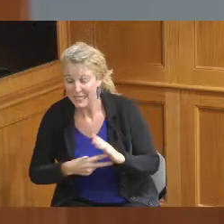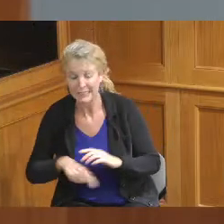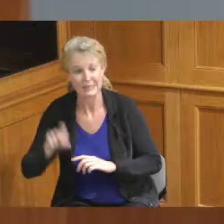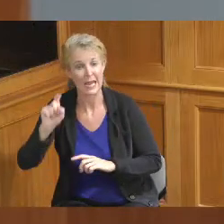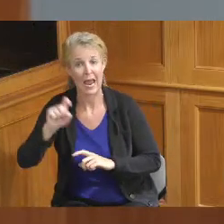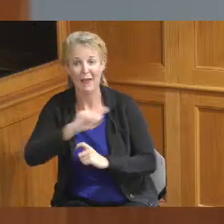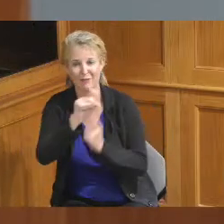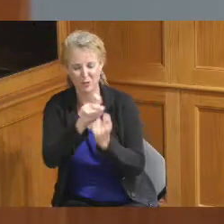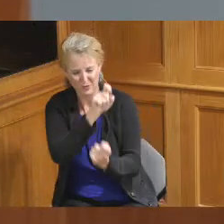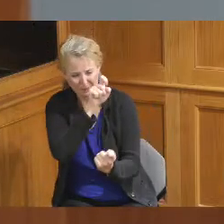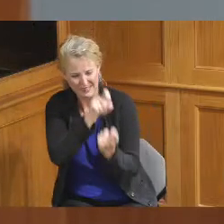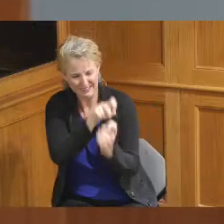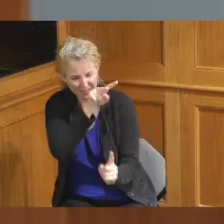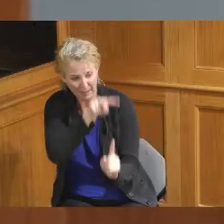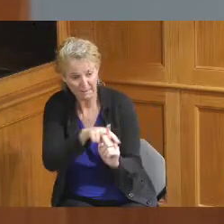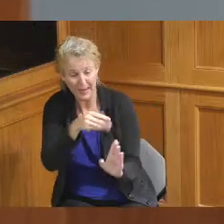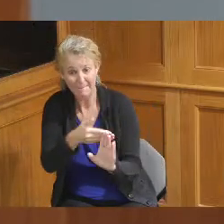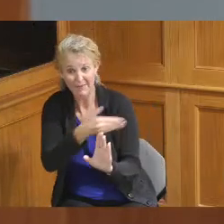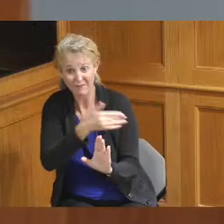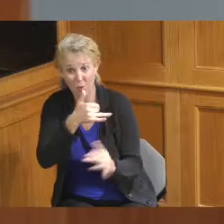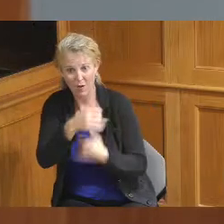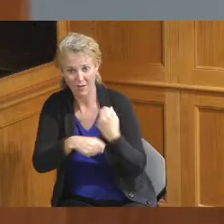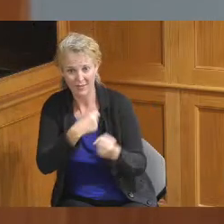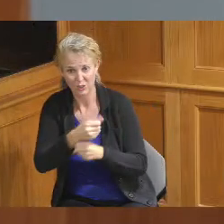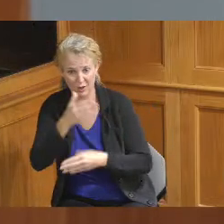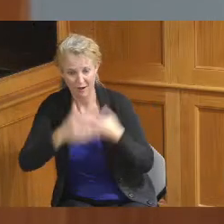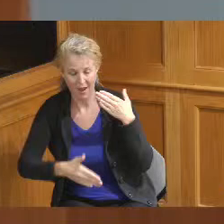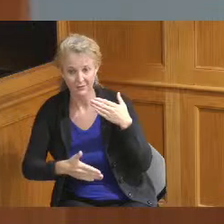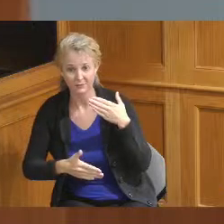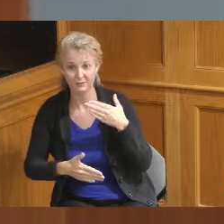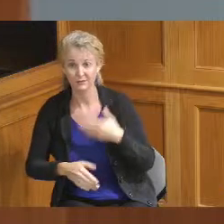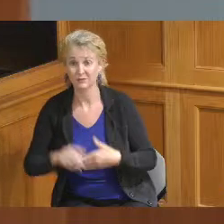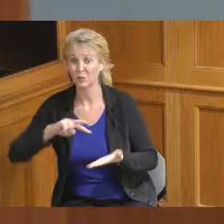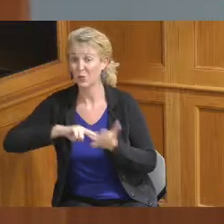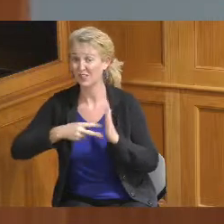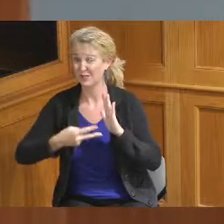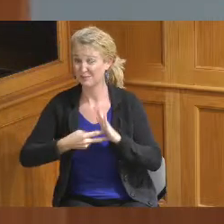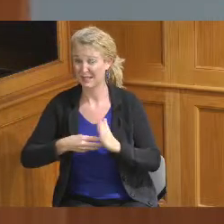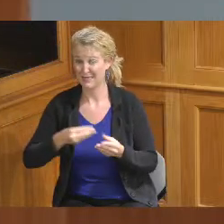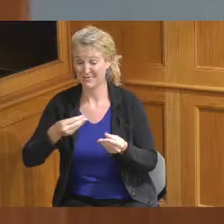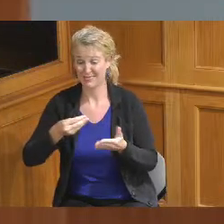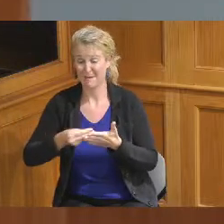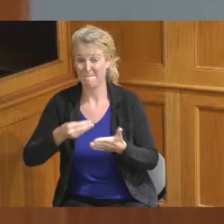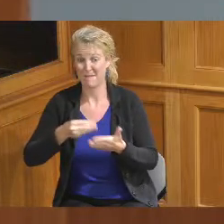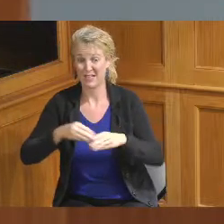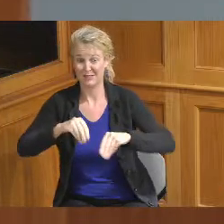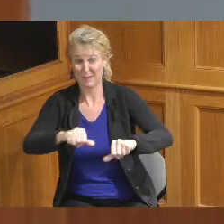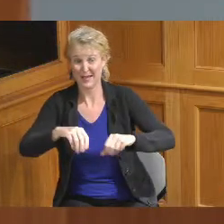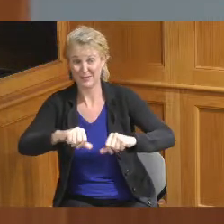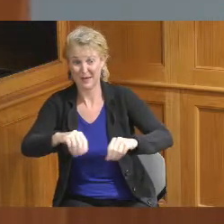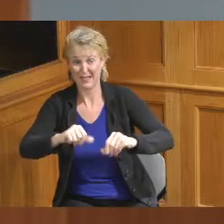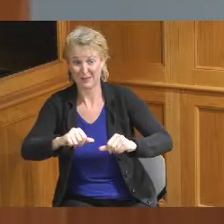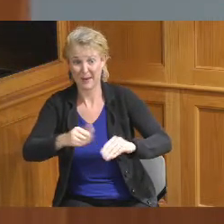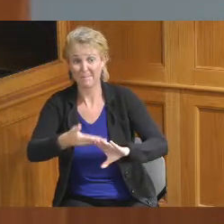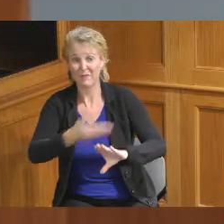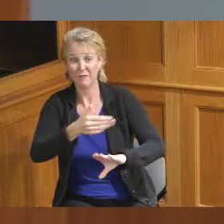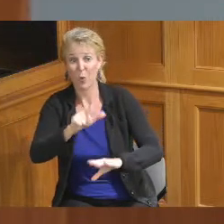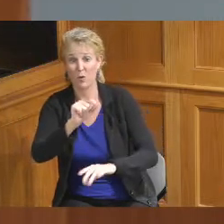now before the end of 2024 and they have to be spent before 2026 so the Administration feels and